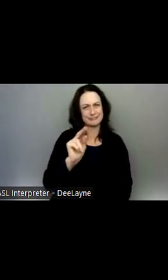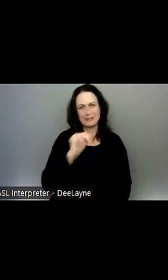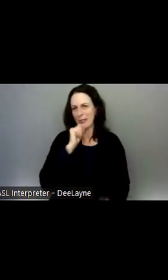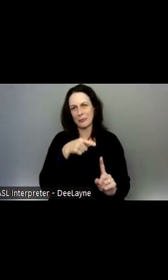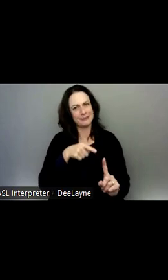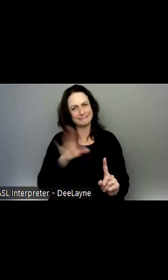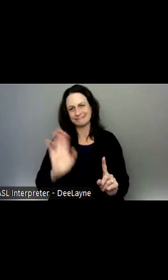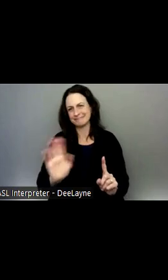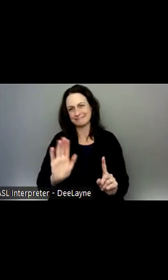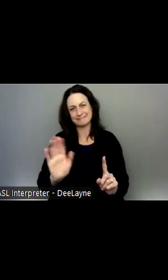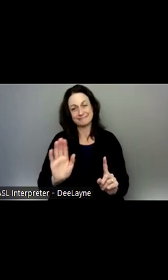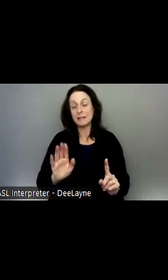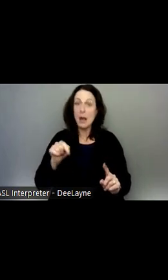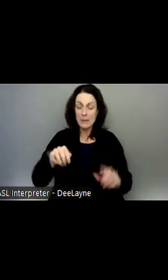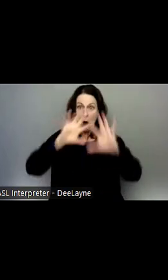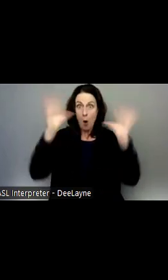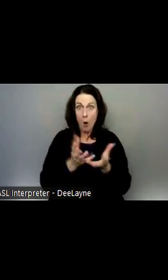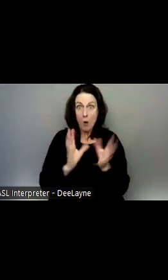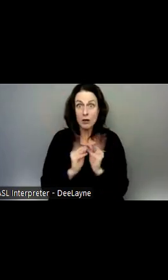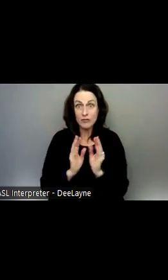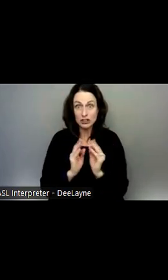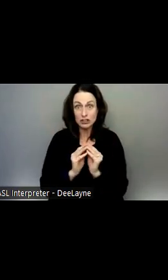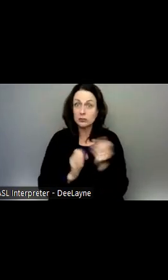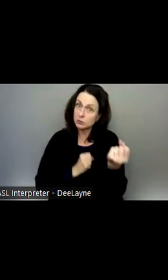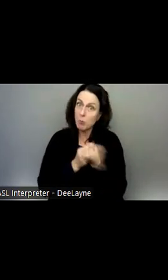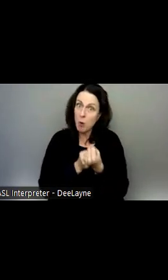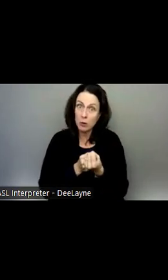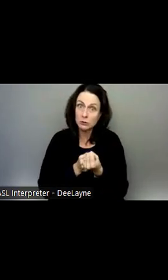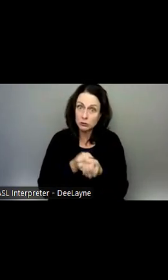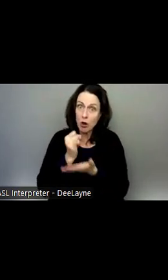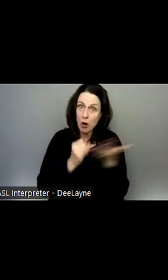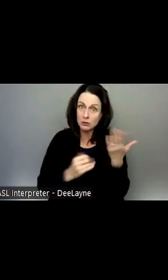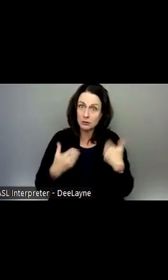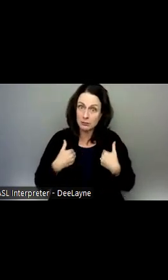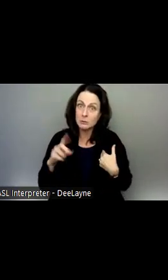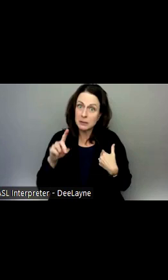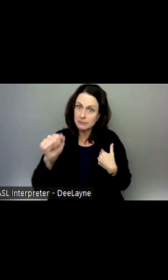Although this whole conference in the end supports artists with disabilities